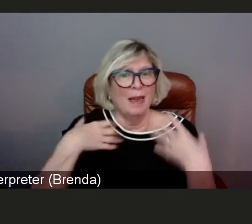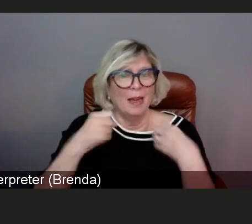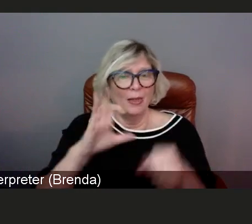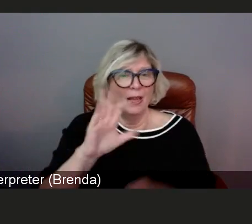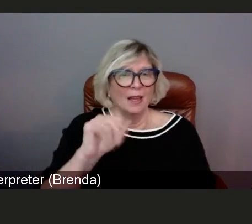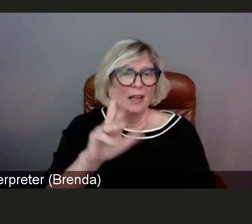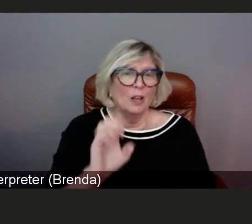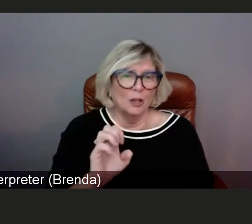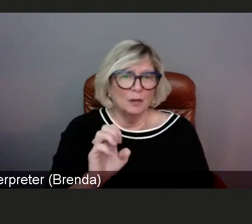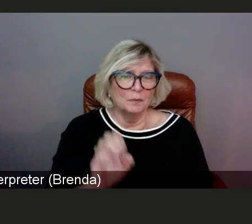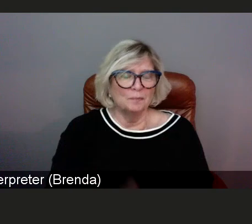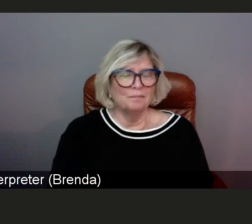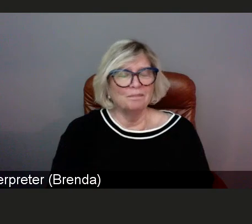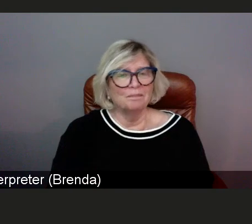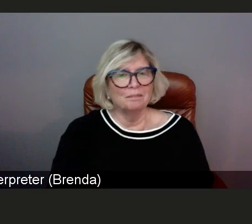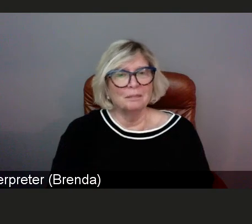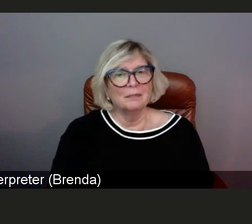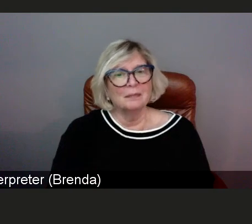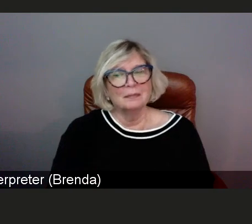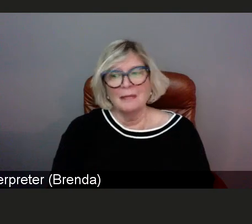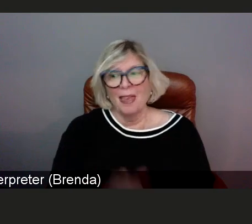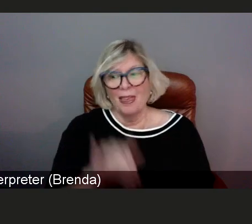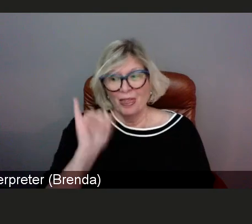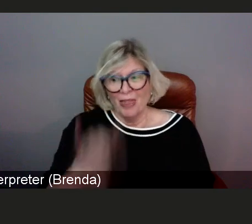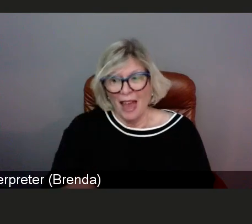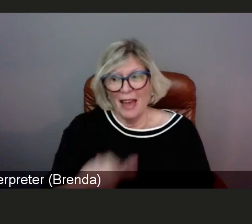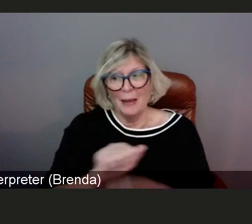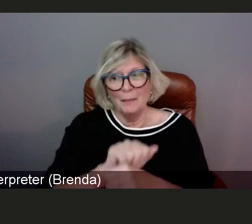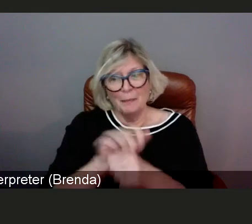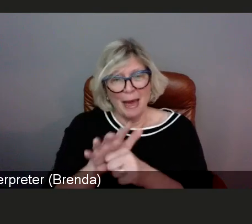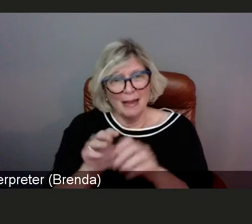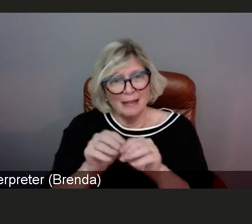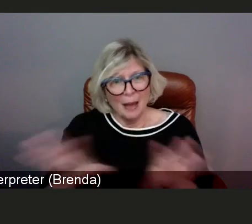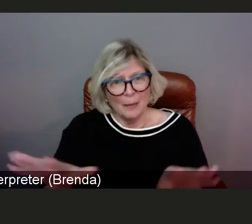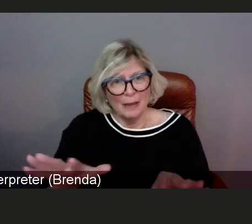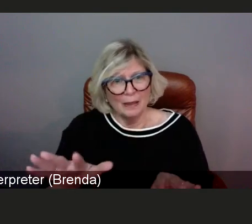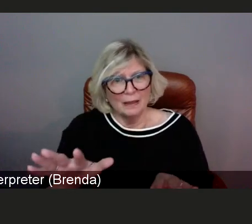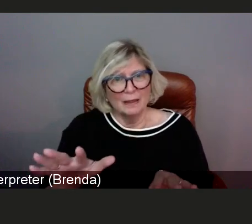in some ways this pandemic has forged the steel